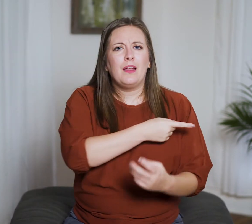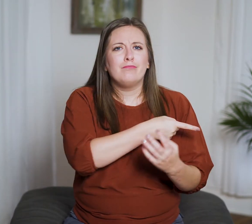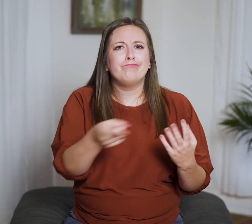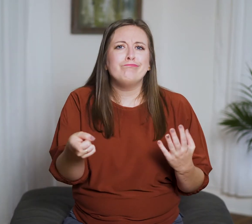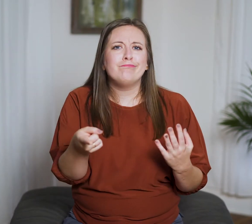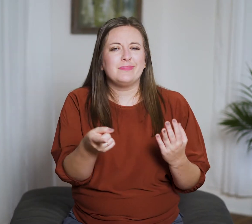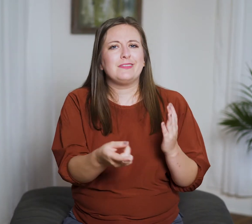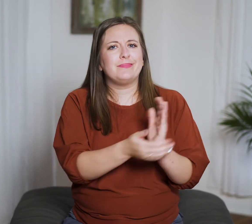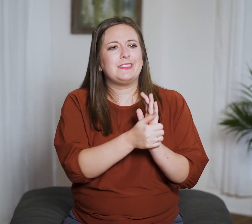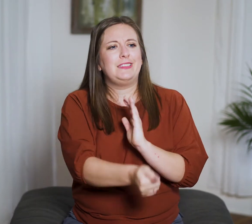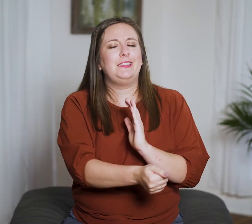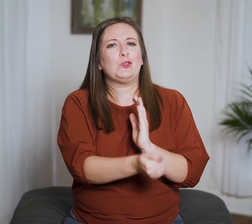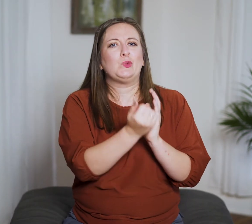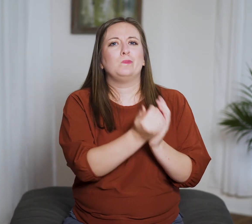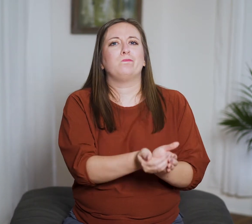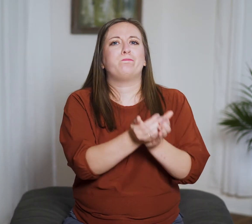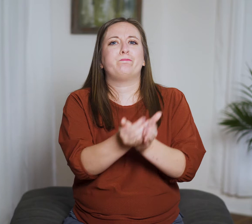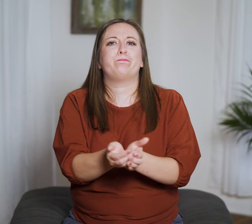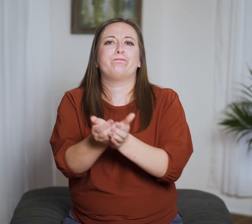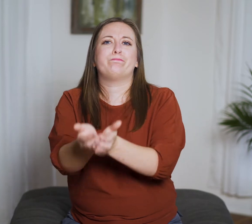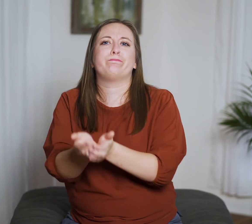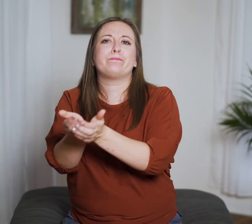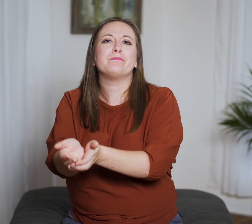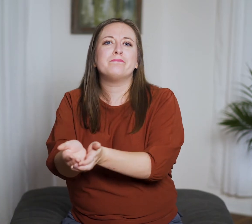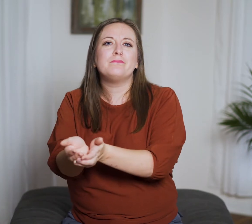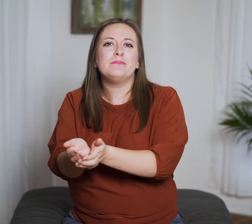who are skilled at seafaring,